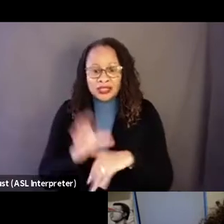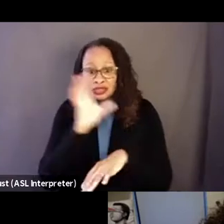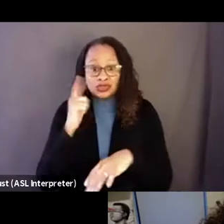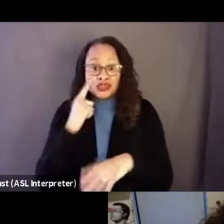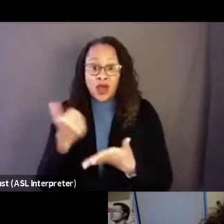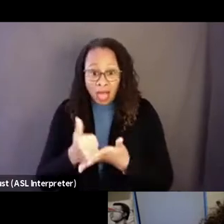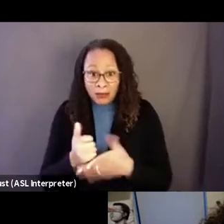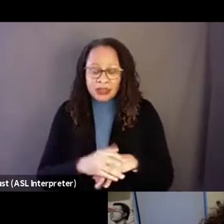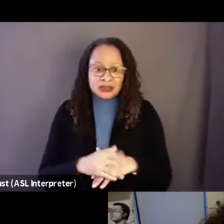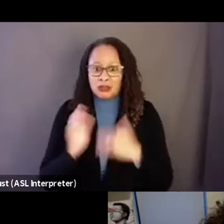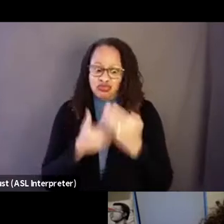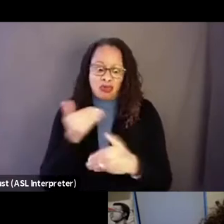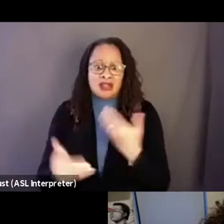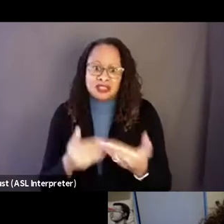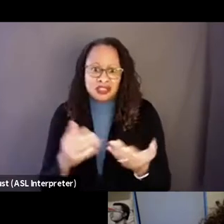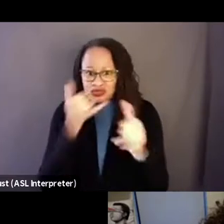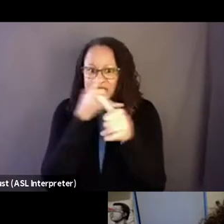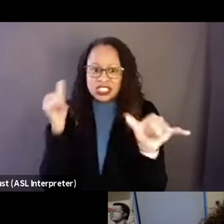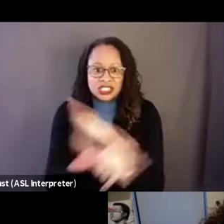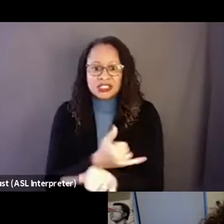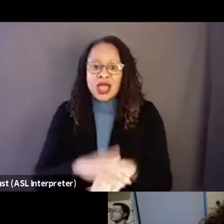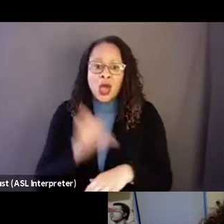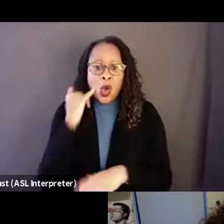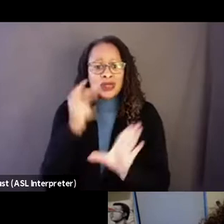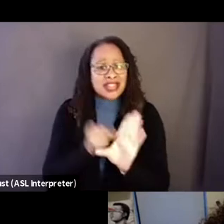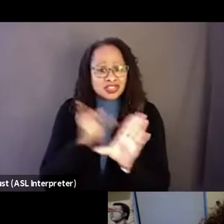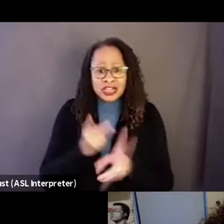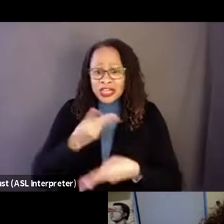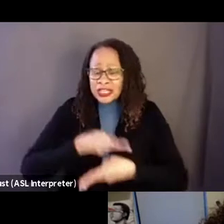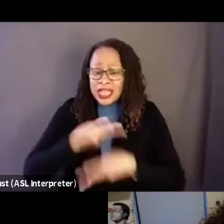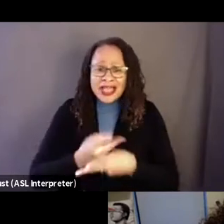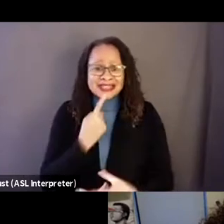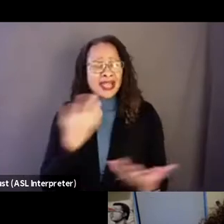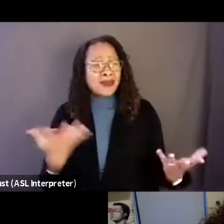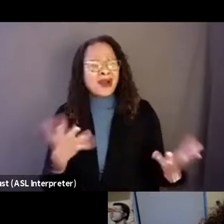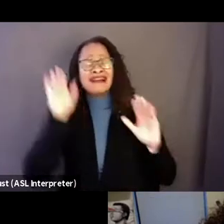Whether it's for psychiatric care, or just to say, "Hey, I need help today.